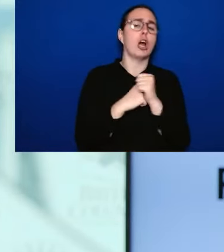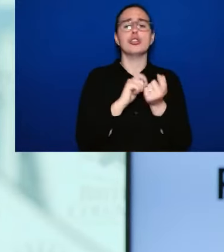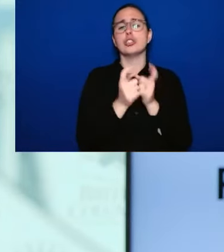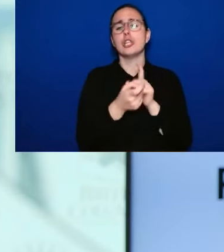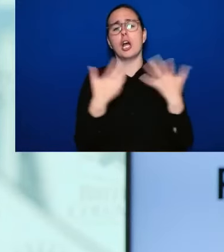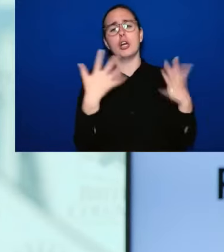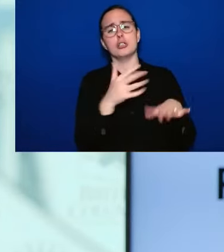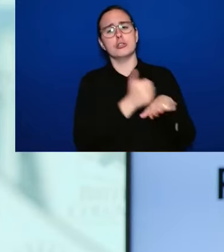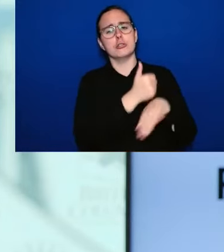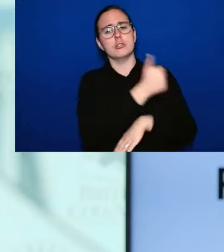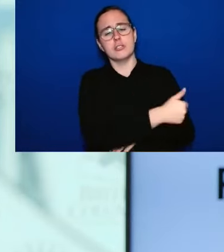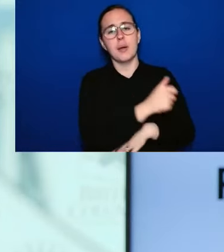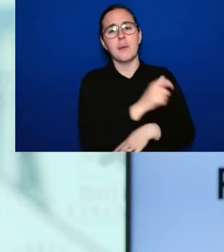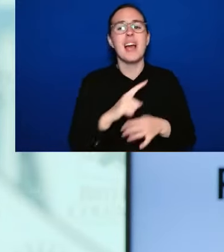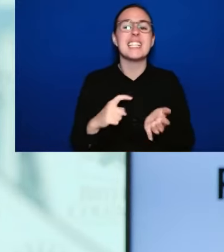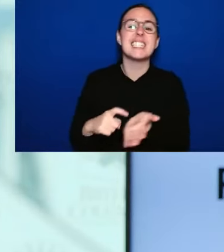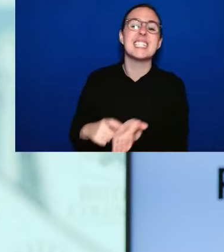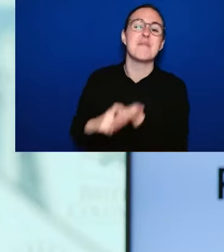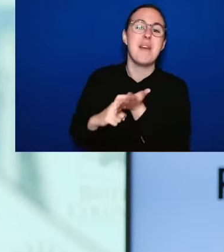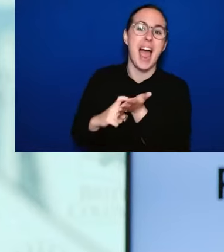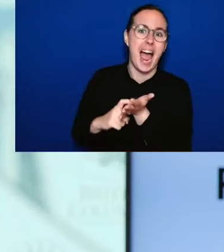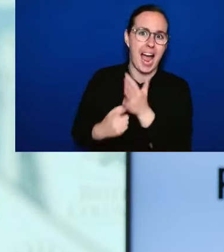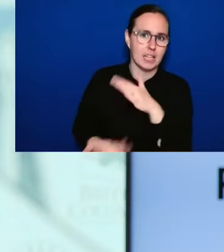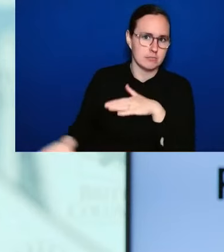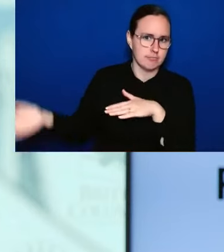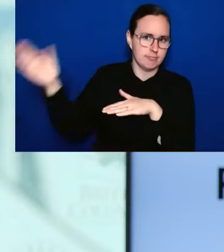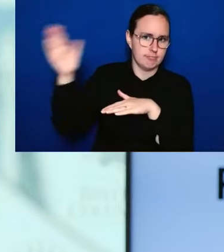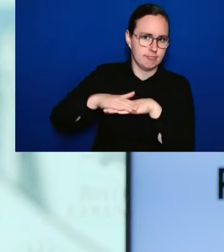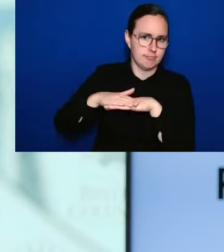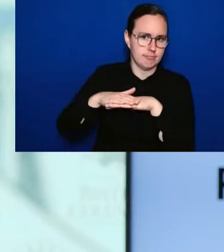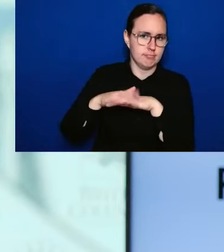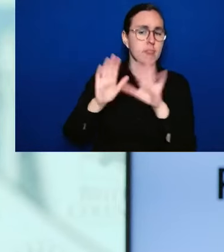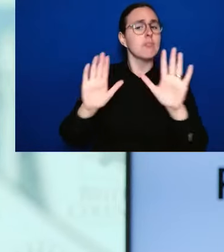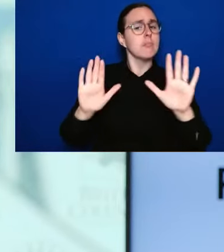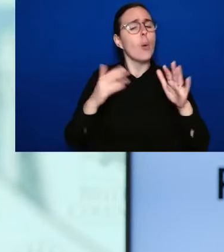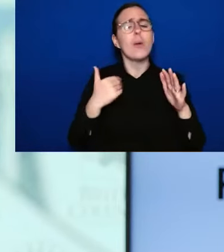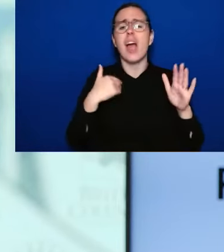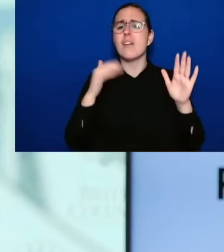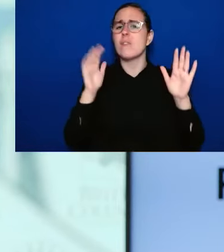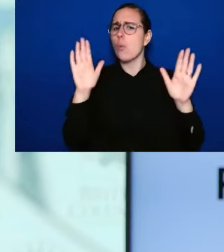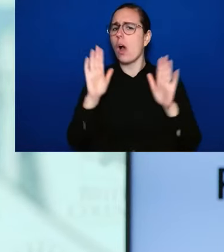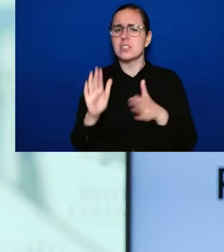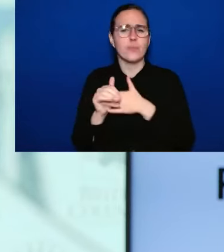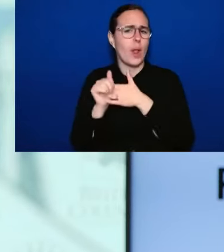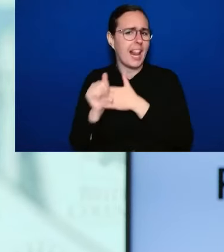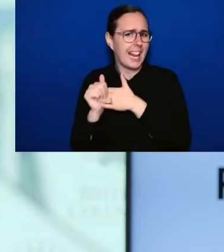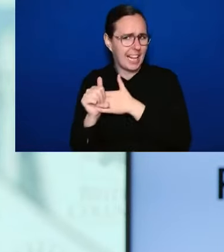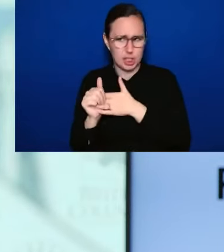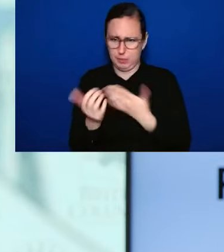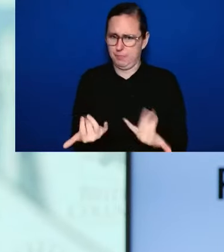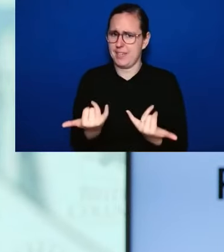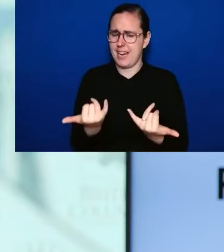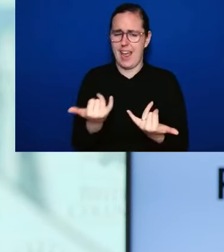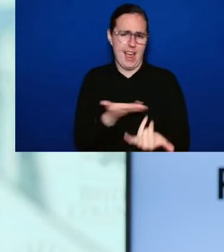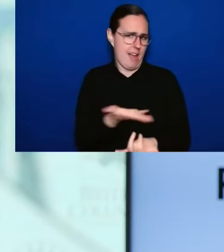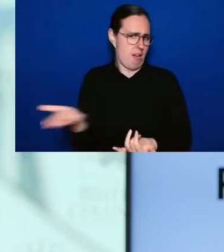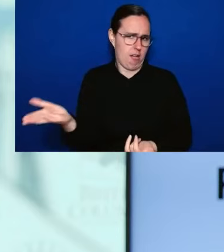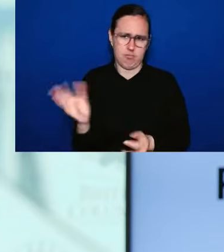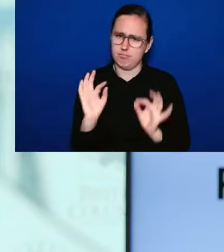we do now. In- doctor to mention. Of standing leaders